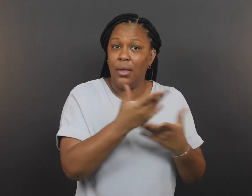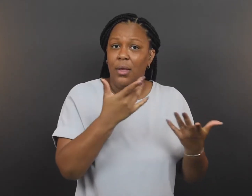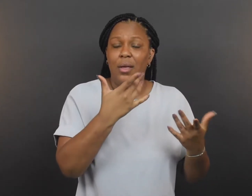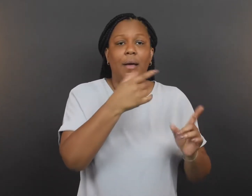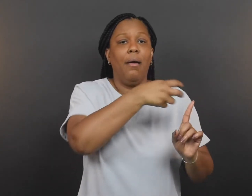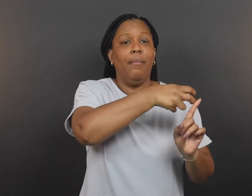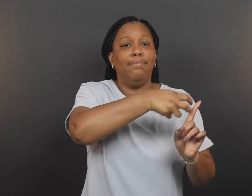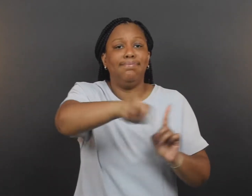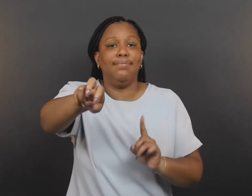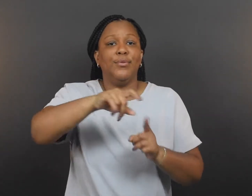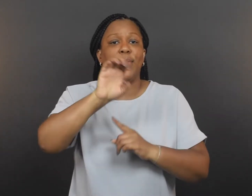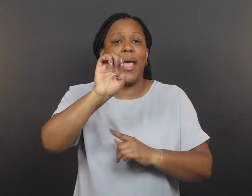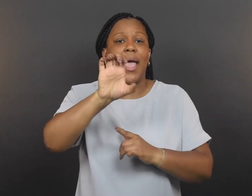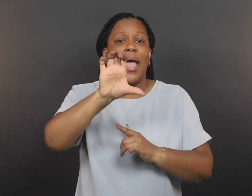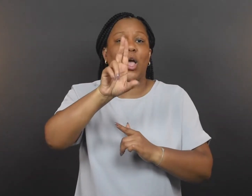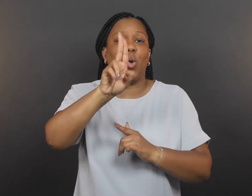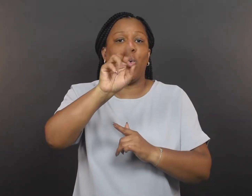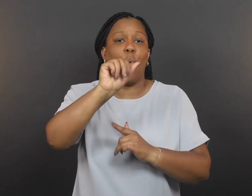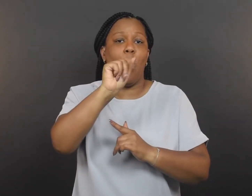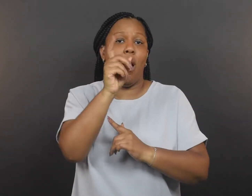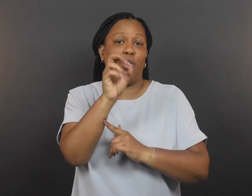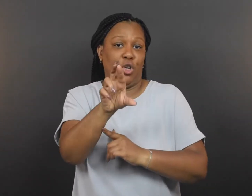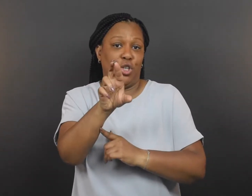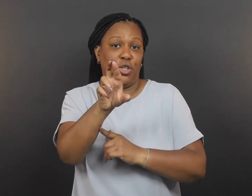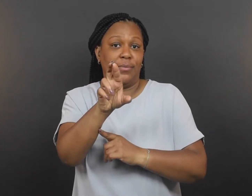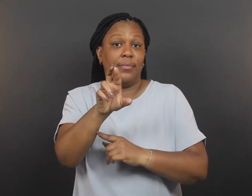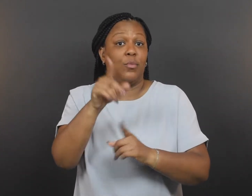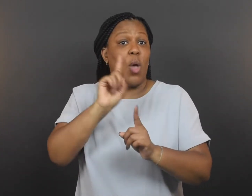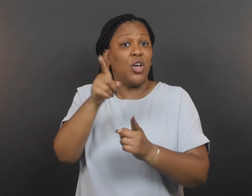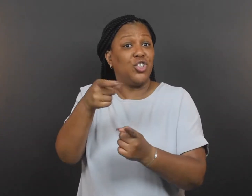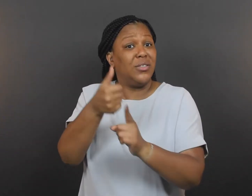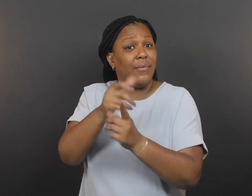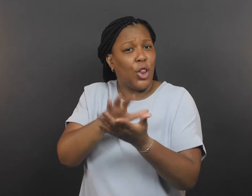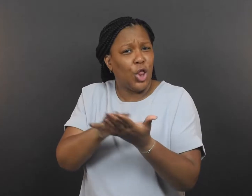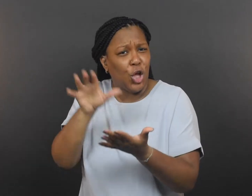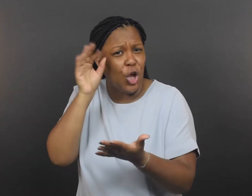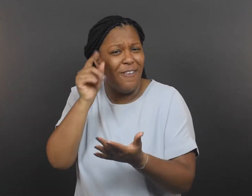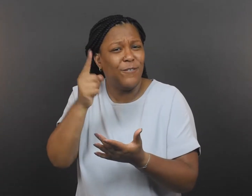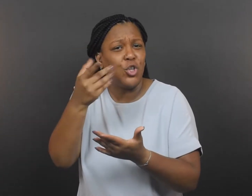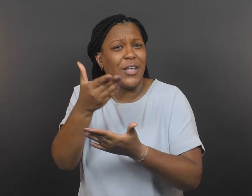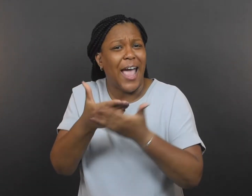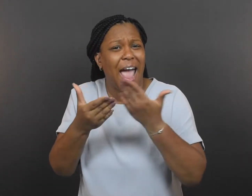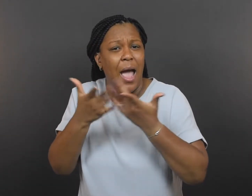Her career has taken her to Ecuador, where she learned firsthand the importance of